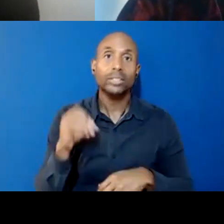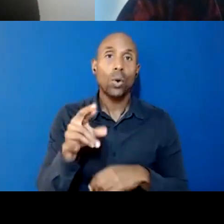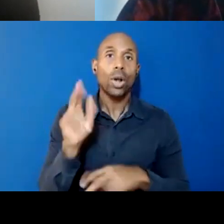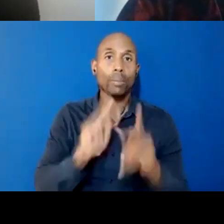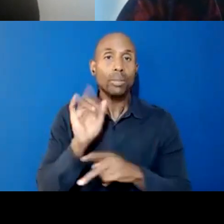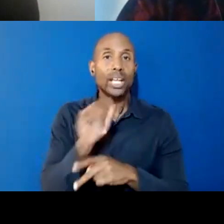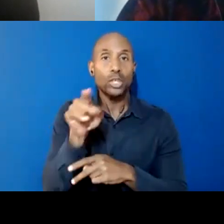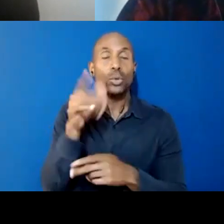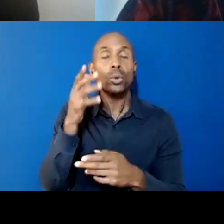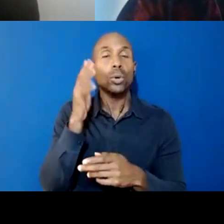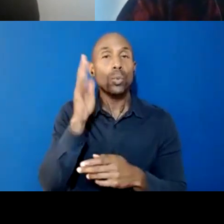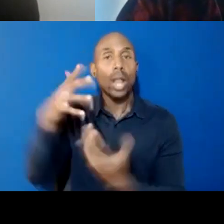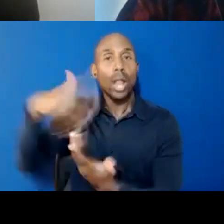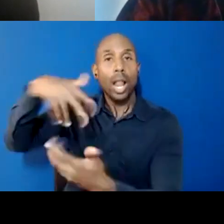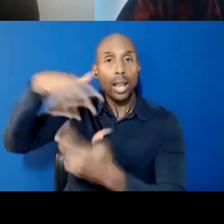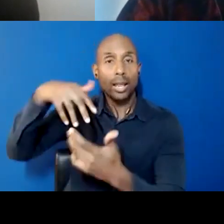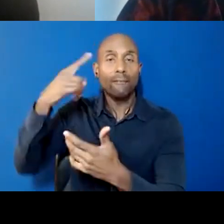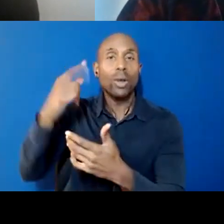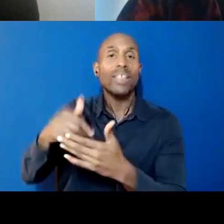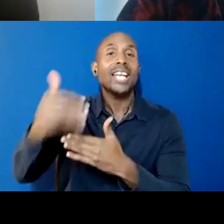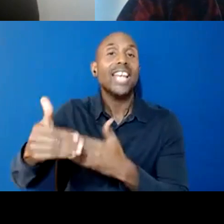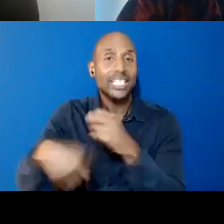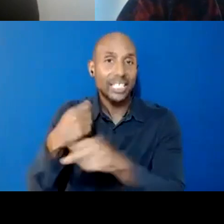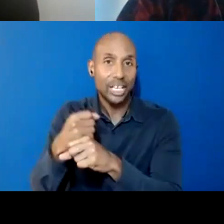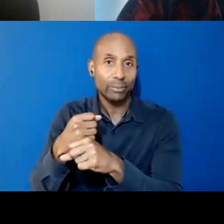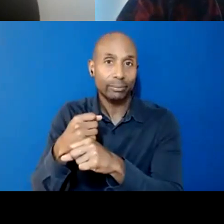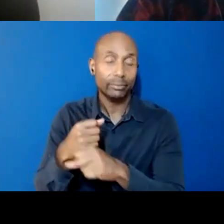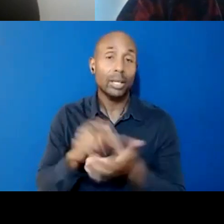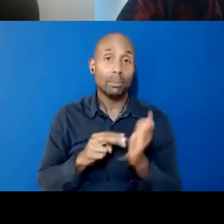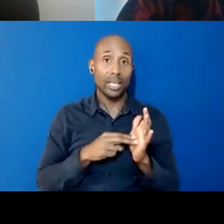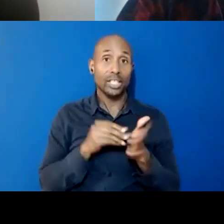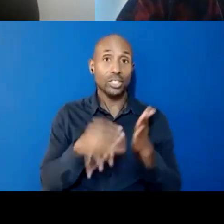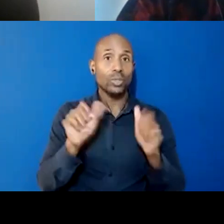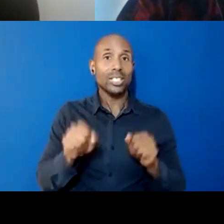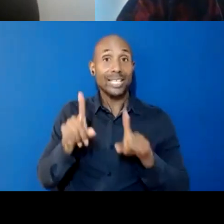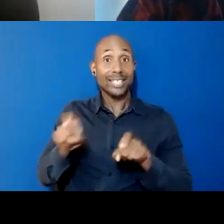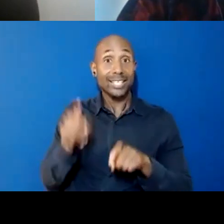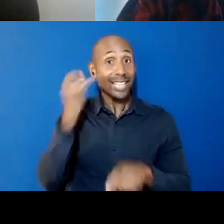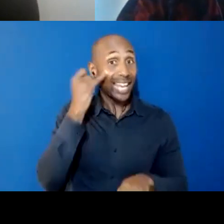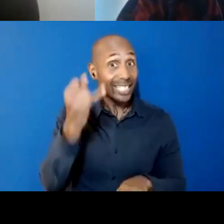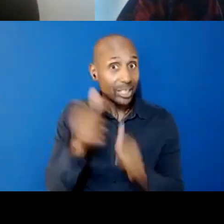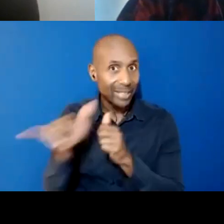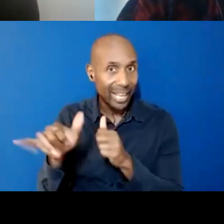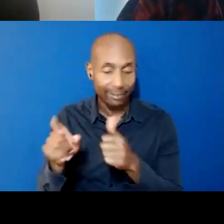That opportunity is for students to test their ideas, to see how realistic their year is